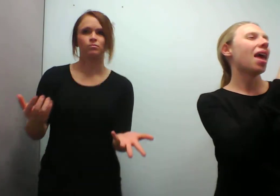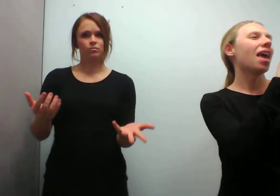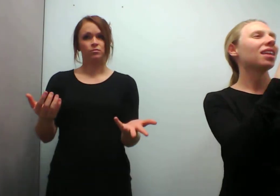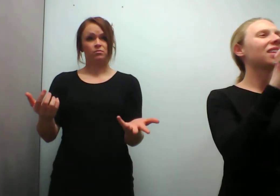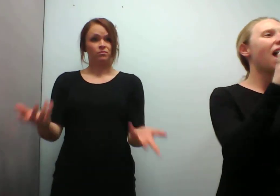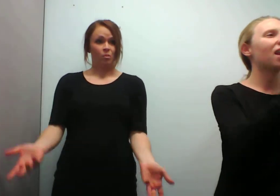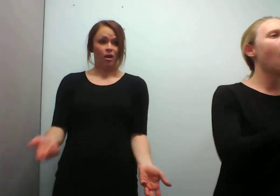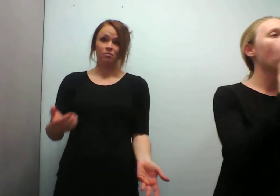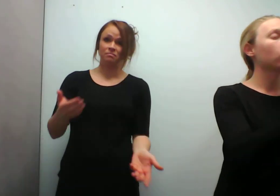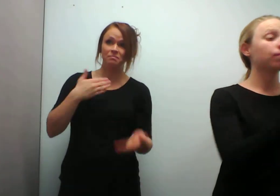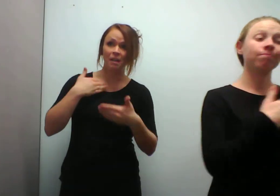Well sleep faster I would recommend.